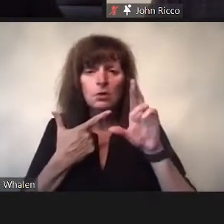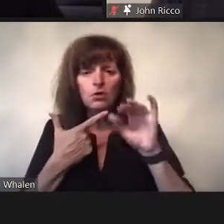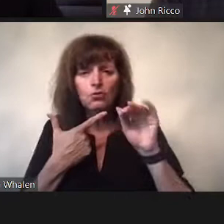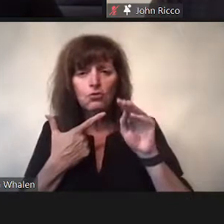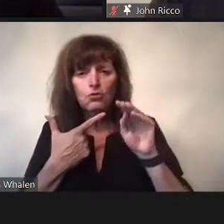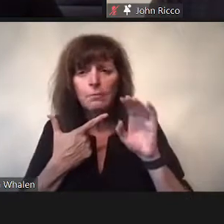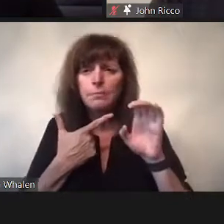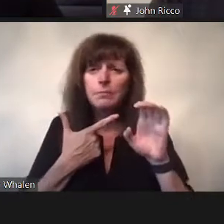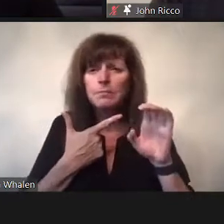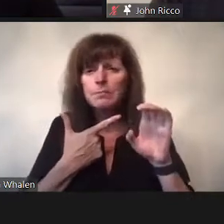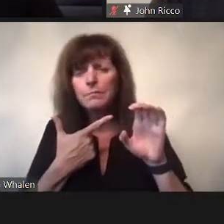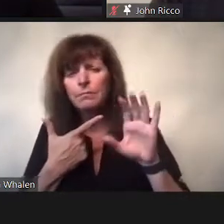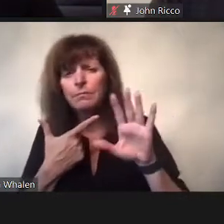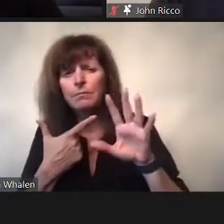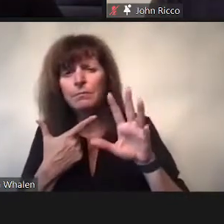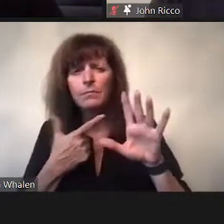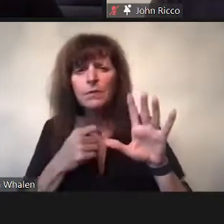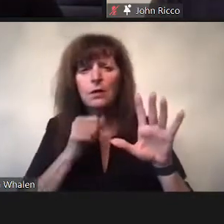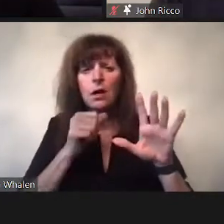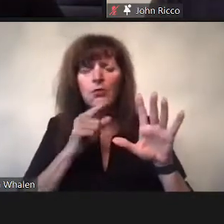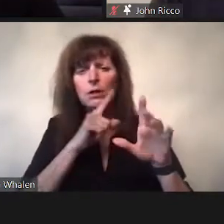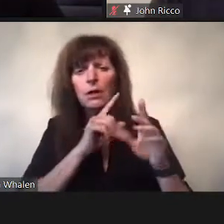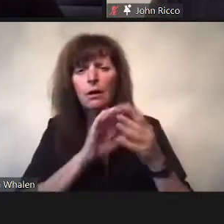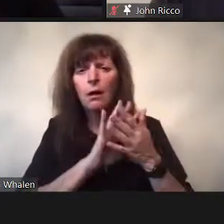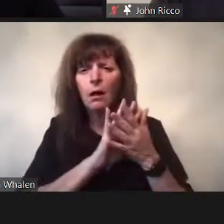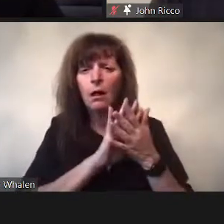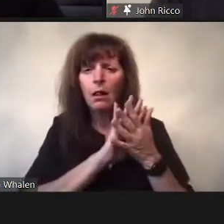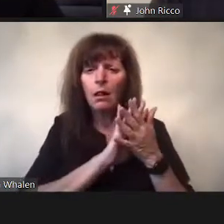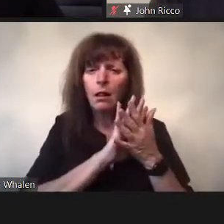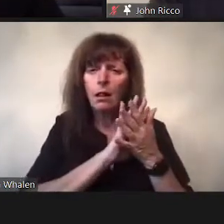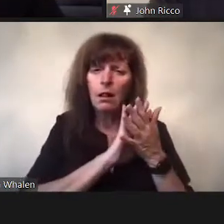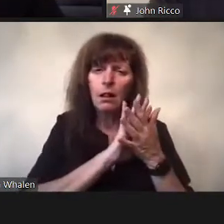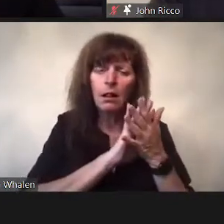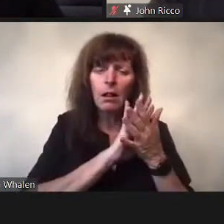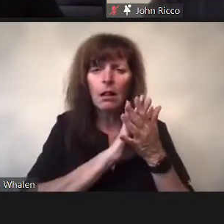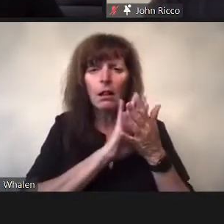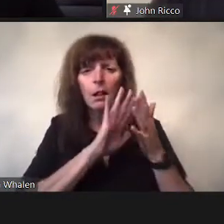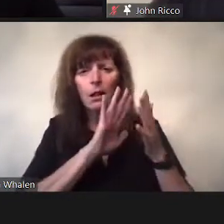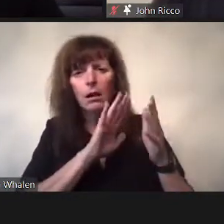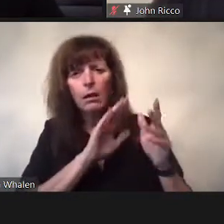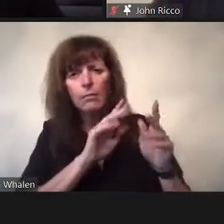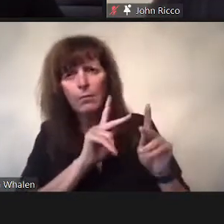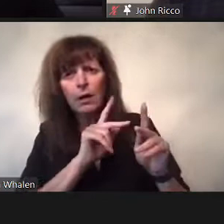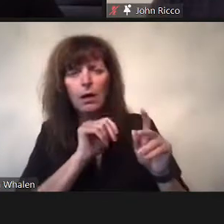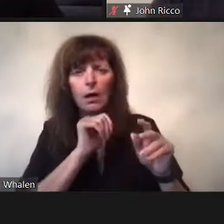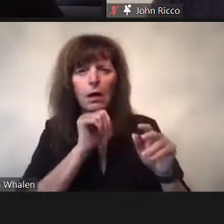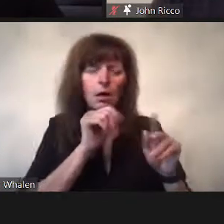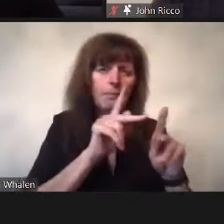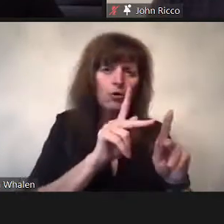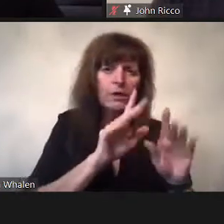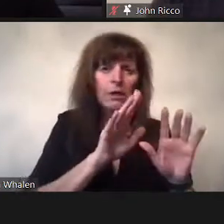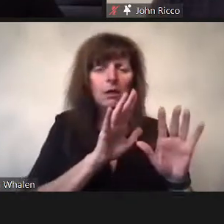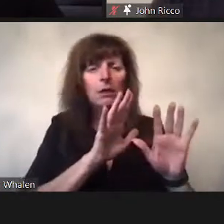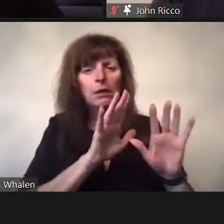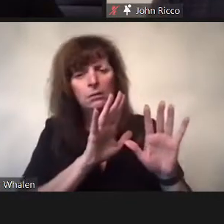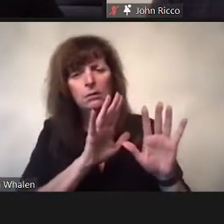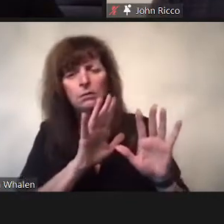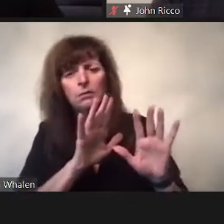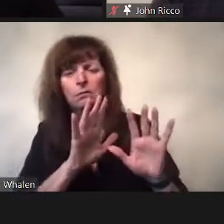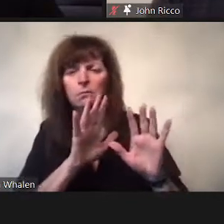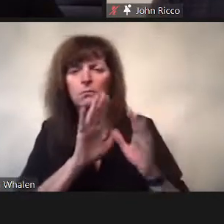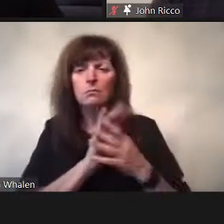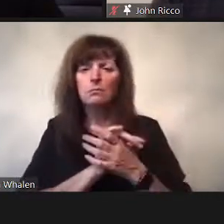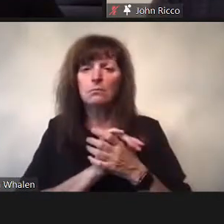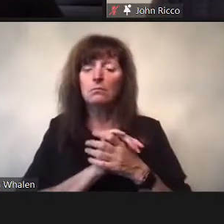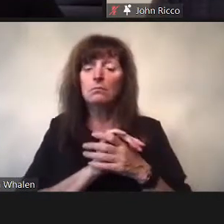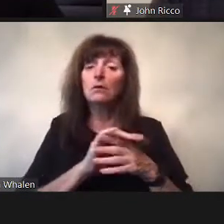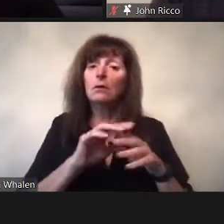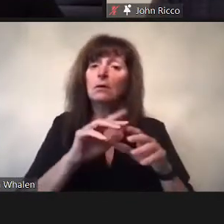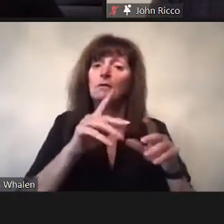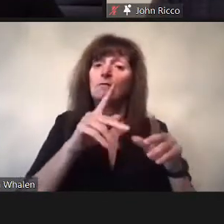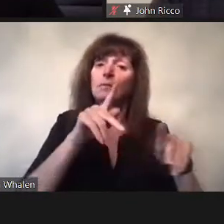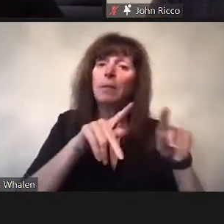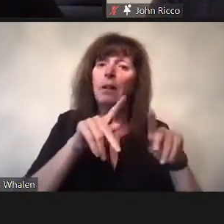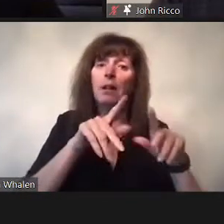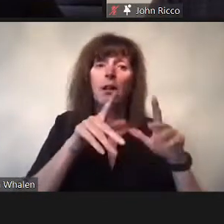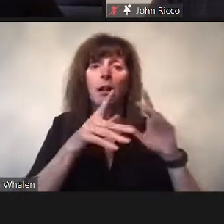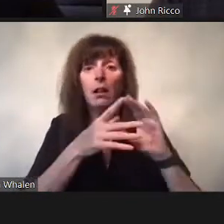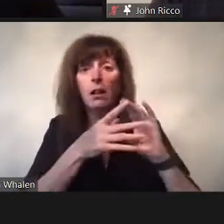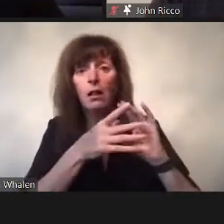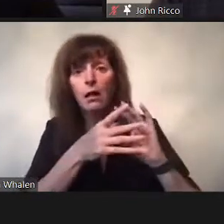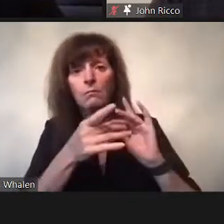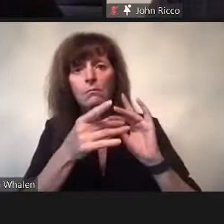But in particular when it comes to feminine male bodies, then it’s also about the clashes between